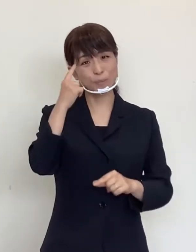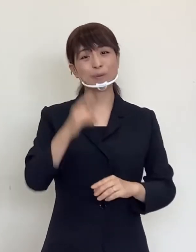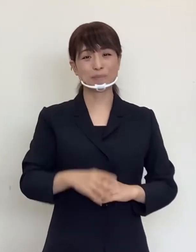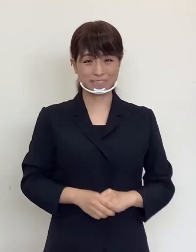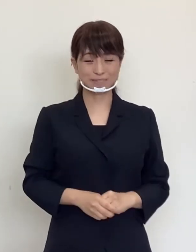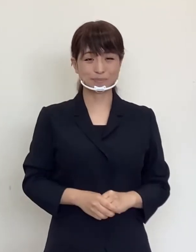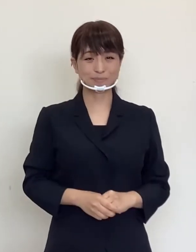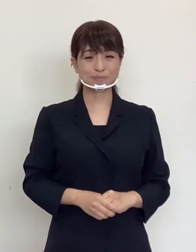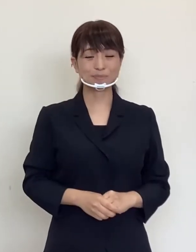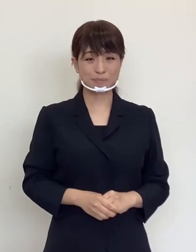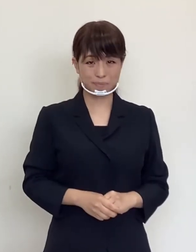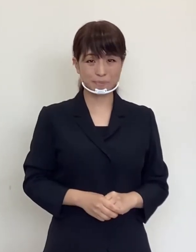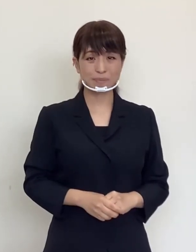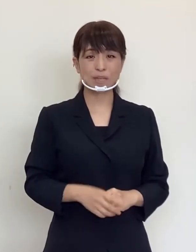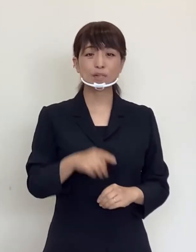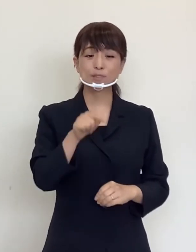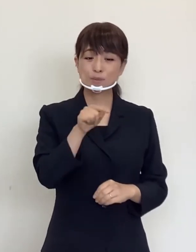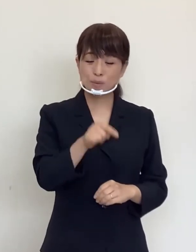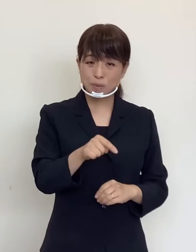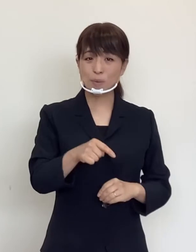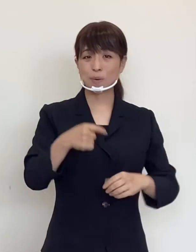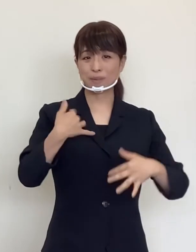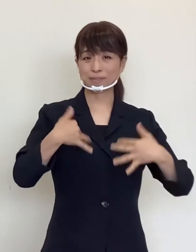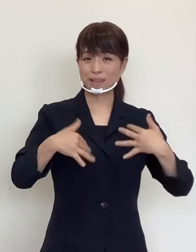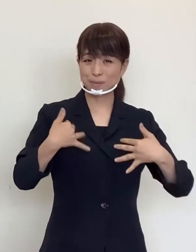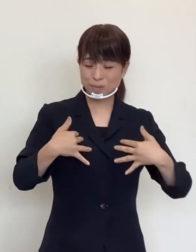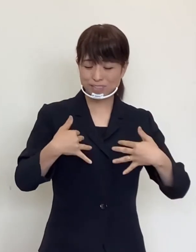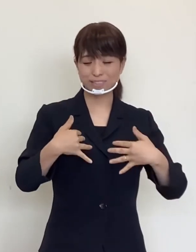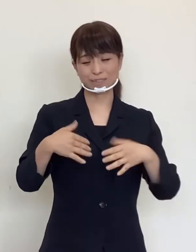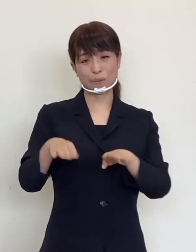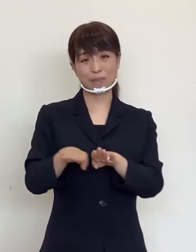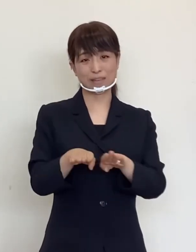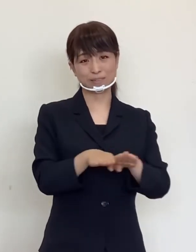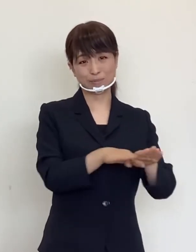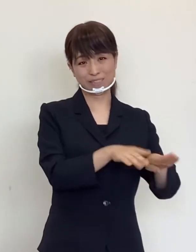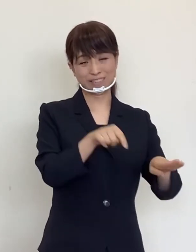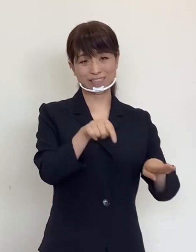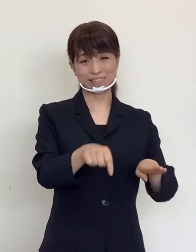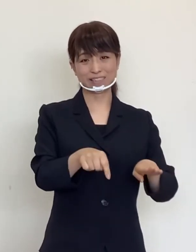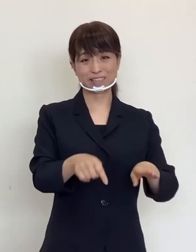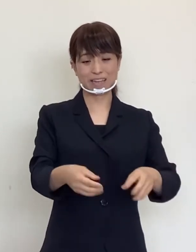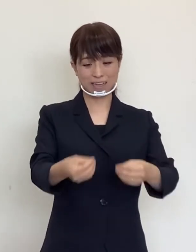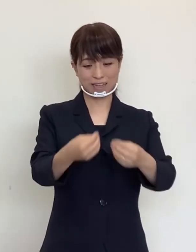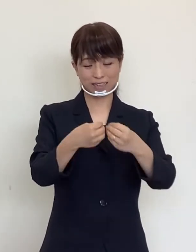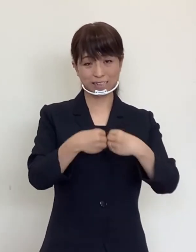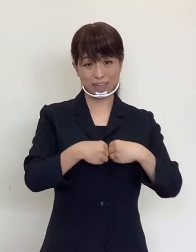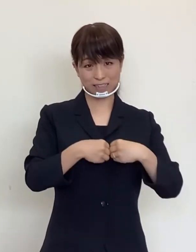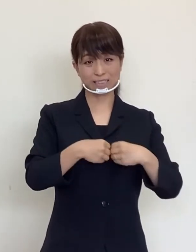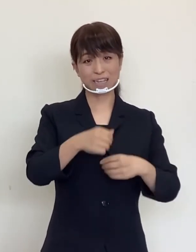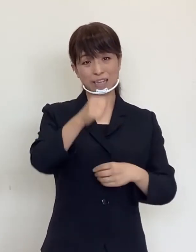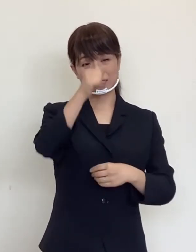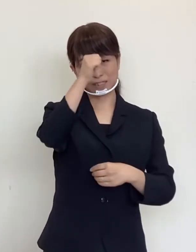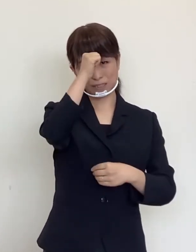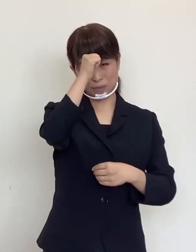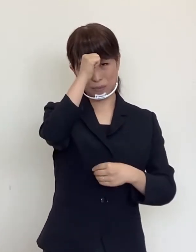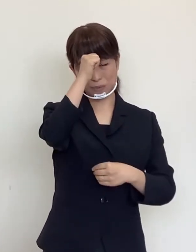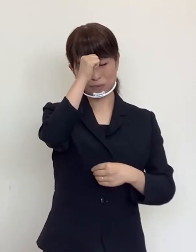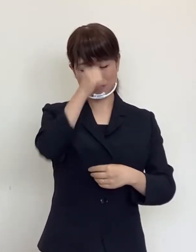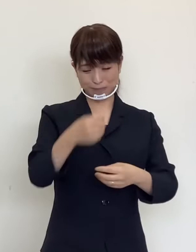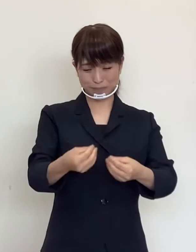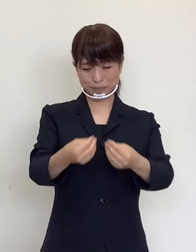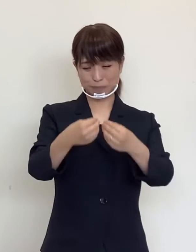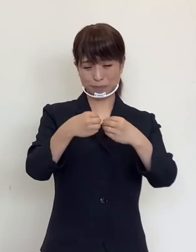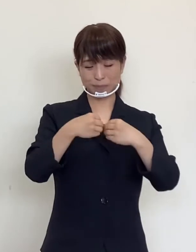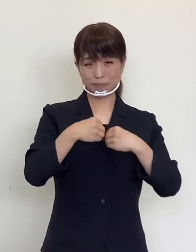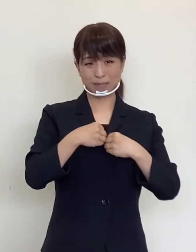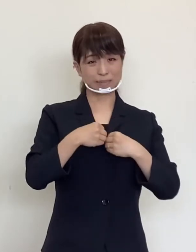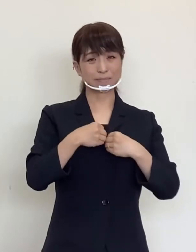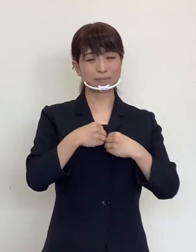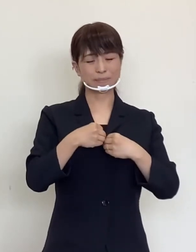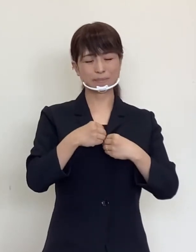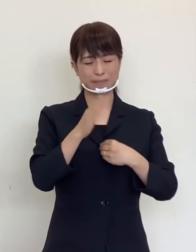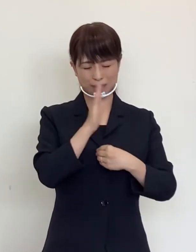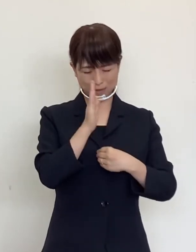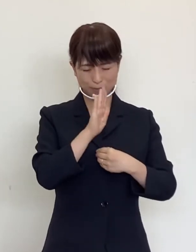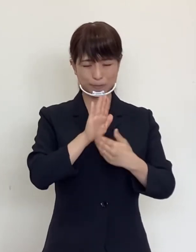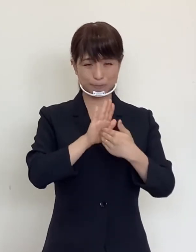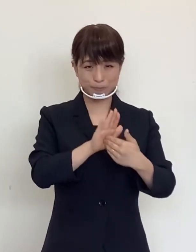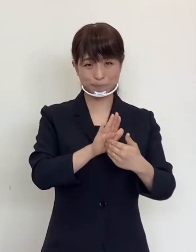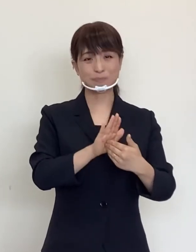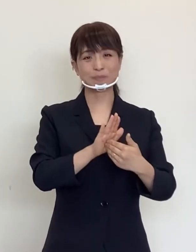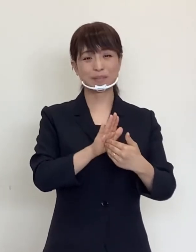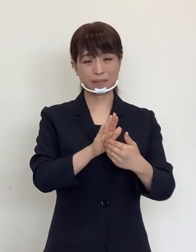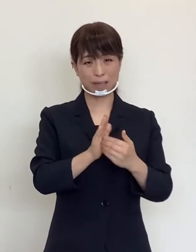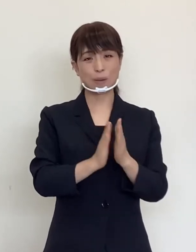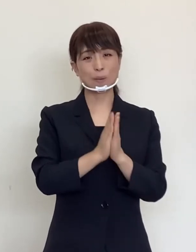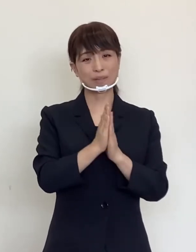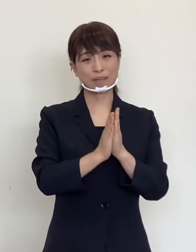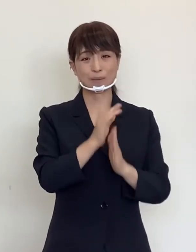Please allow me to say a few words to help make sure this fun holiday does not lead to a spread of COVID-19.